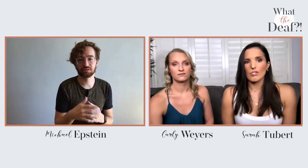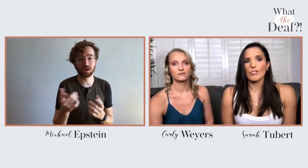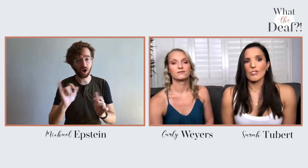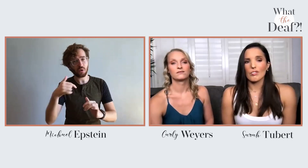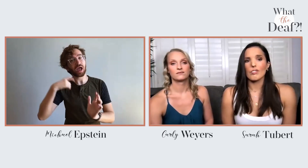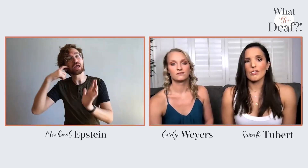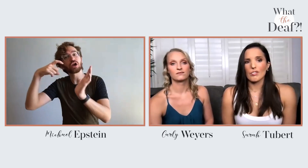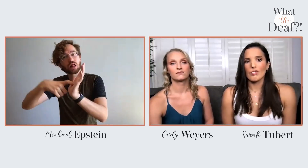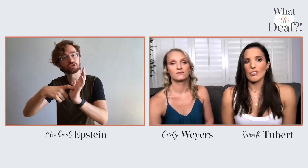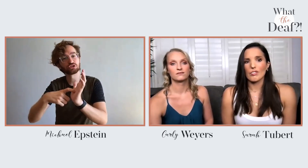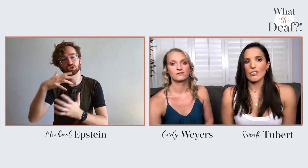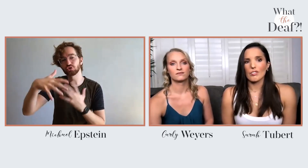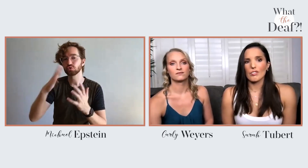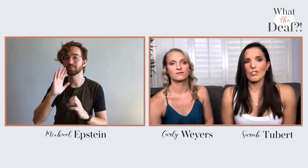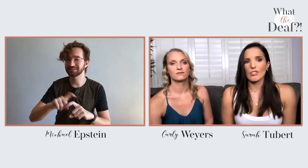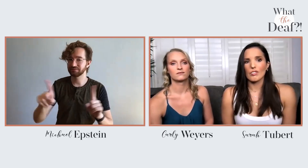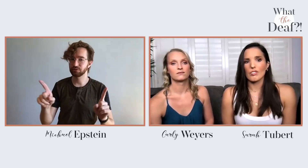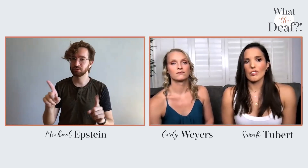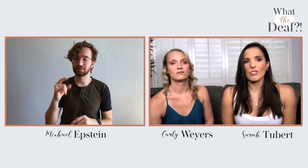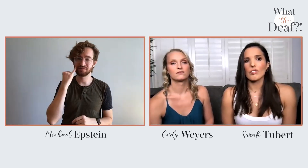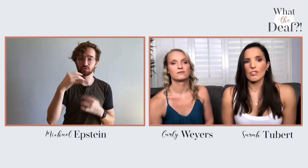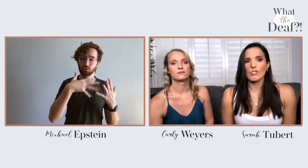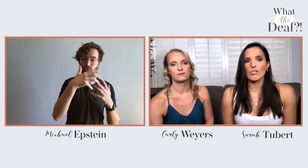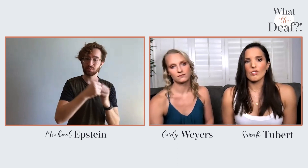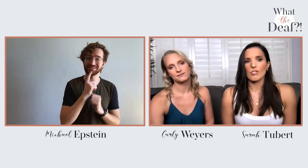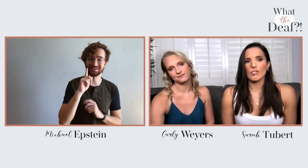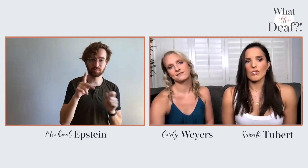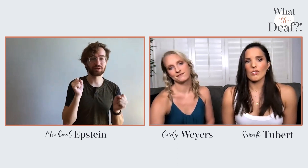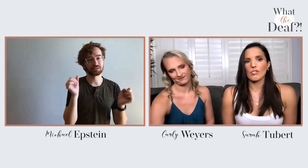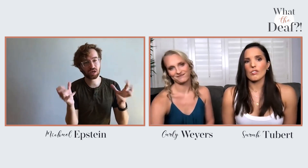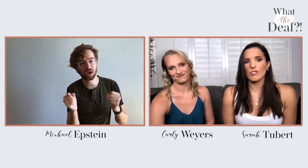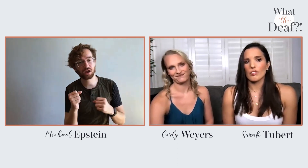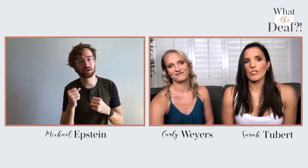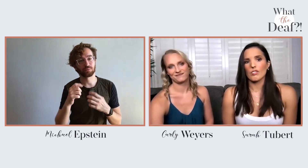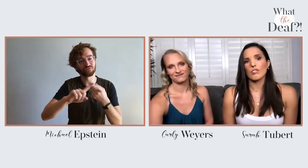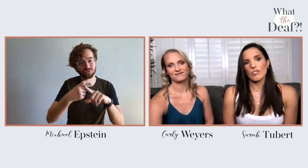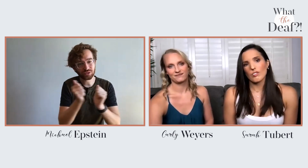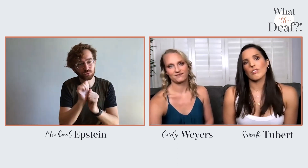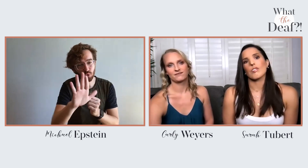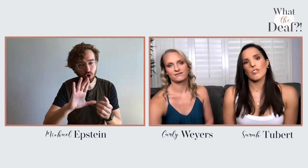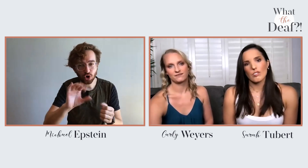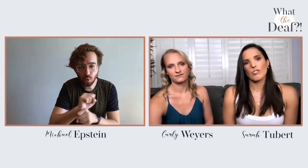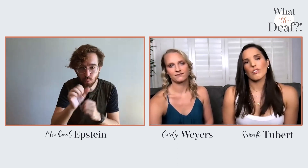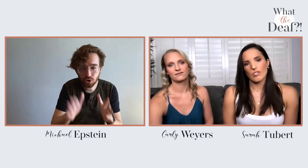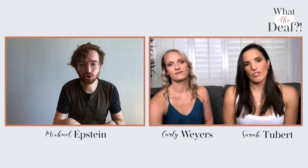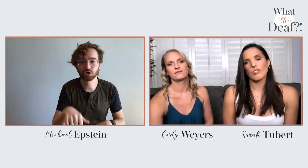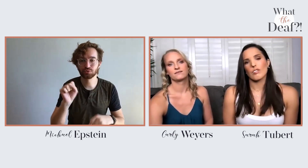And I acknowledge that the socializing with deaf people would be different with your friends, with your coworkers,